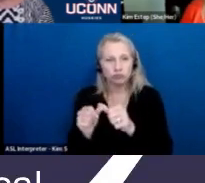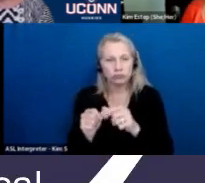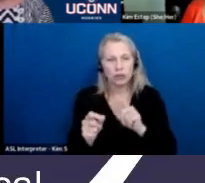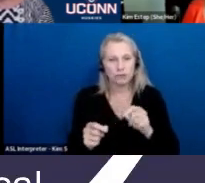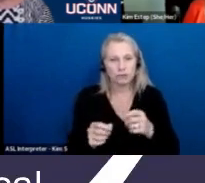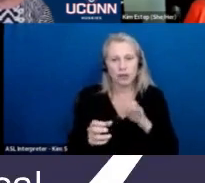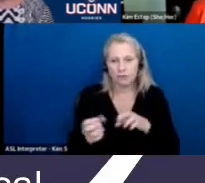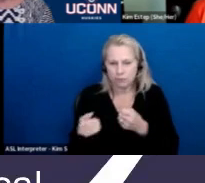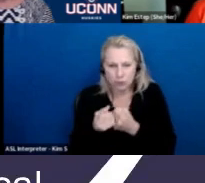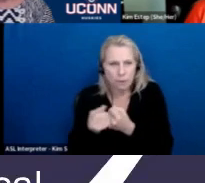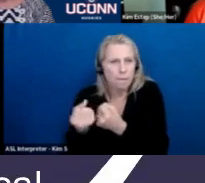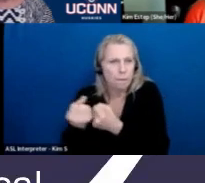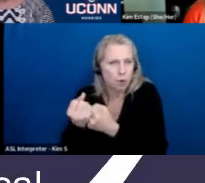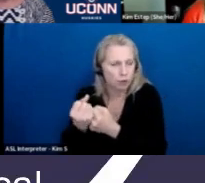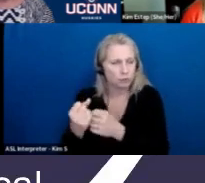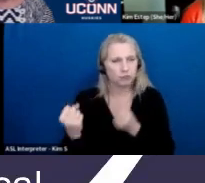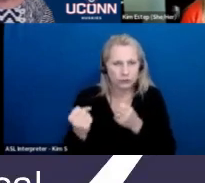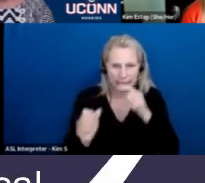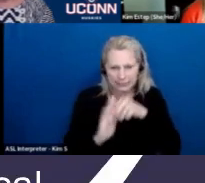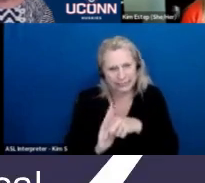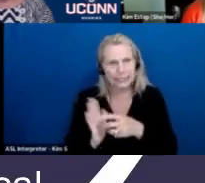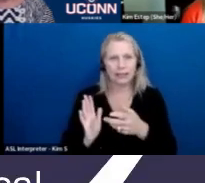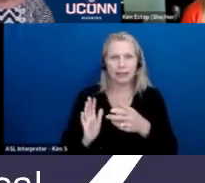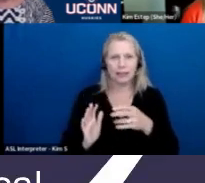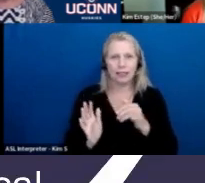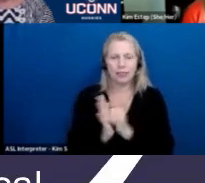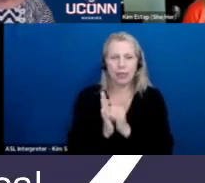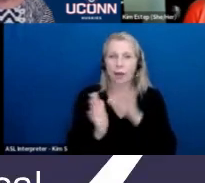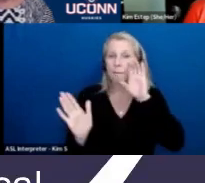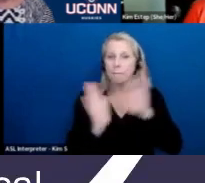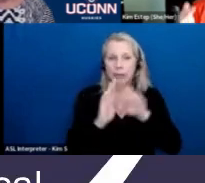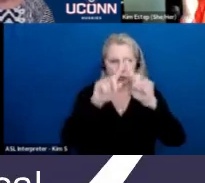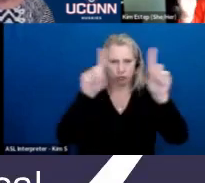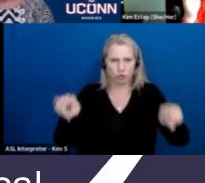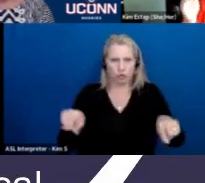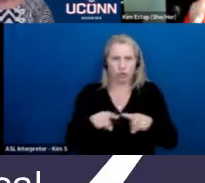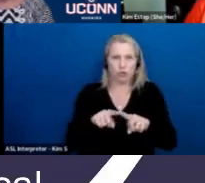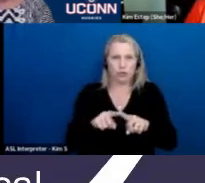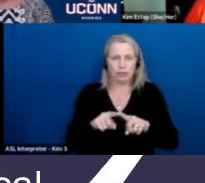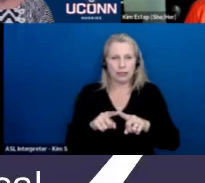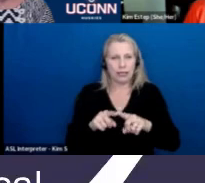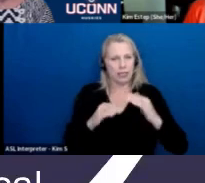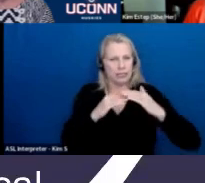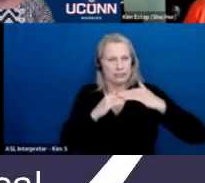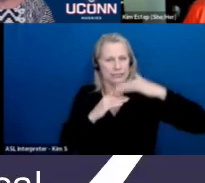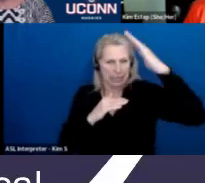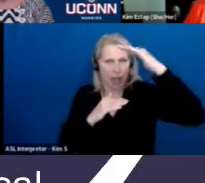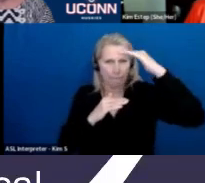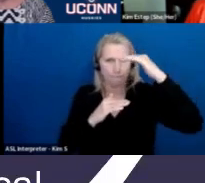of support. And thinking about that that graphic on the screen at the very tippity top. Well,